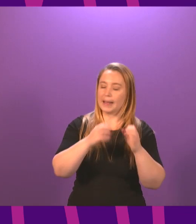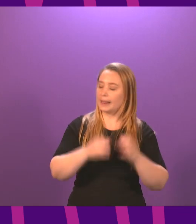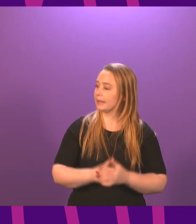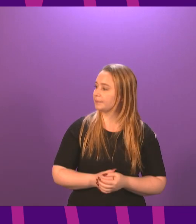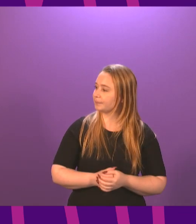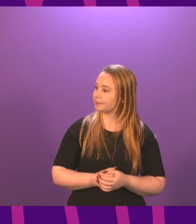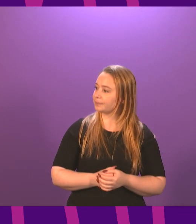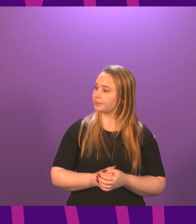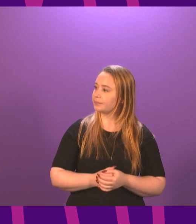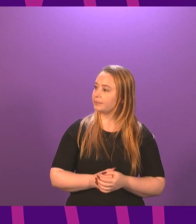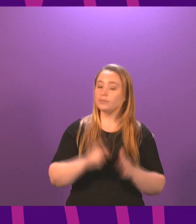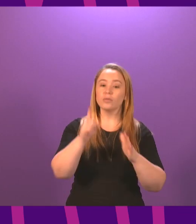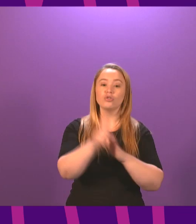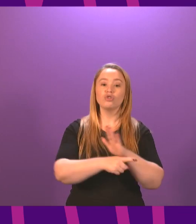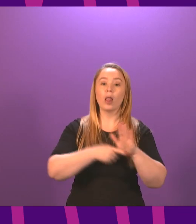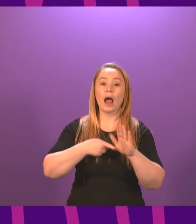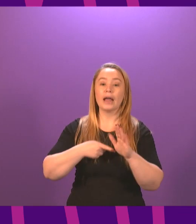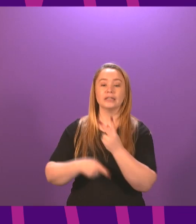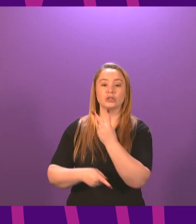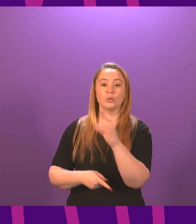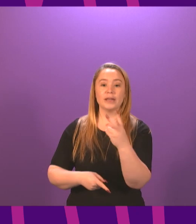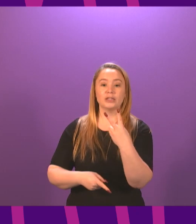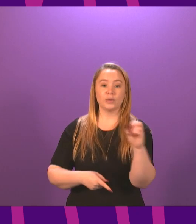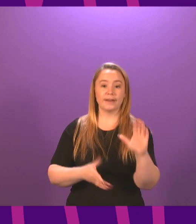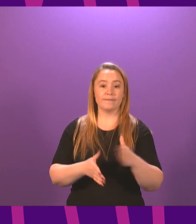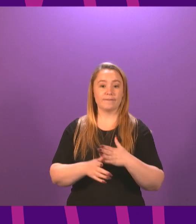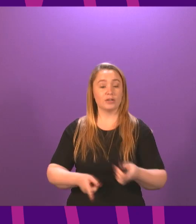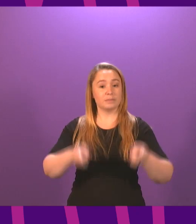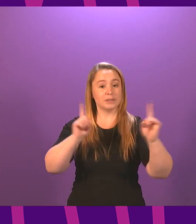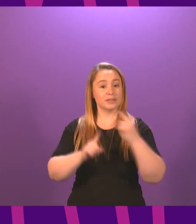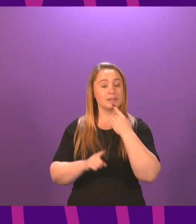Jackie Baillie (Dumbarton) (Lab): In July 2020, the First Minister said that